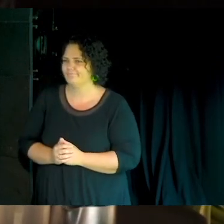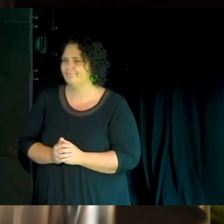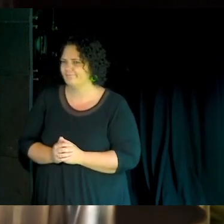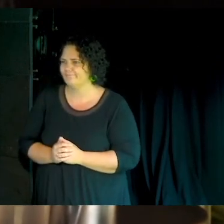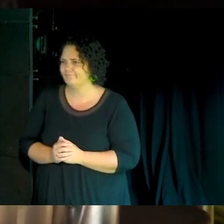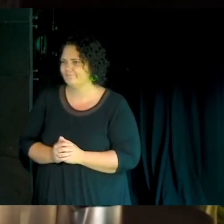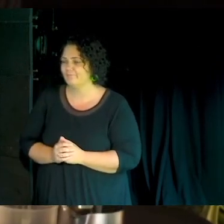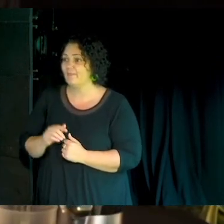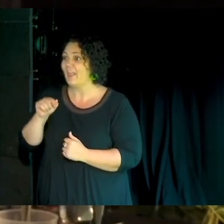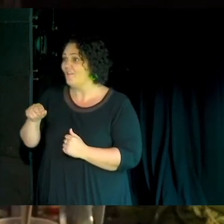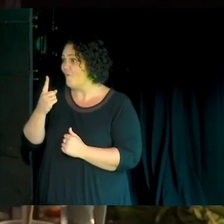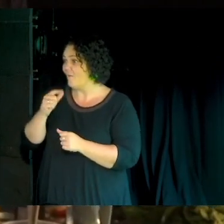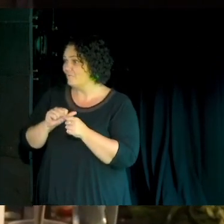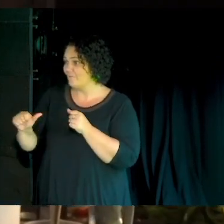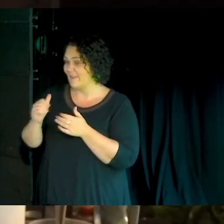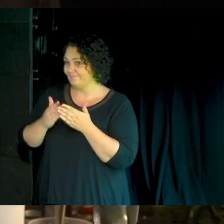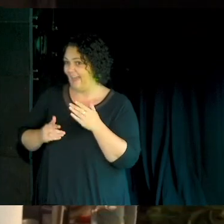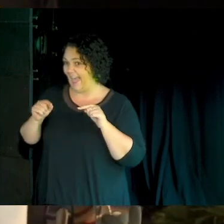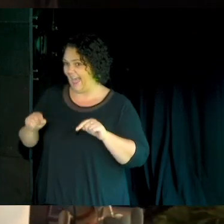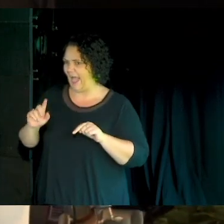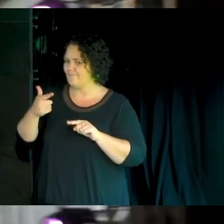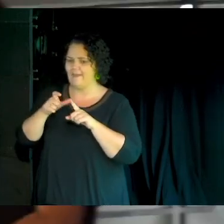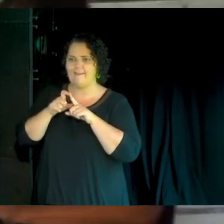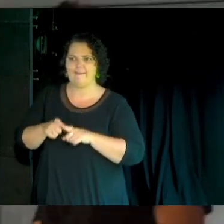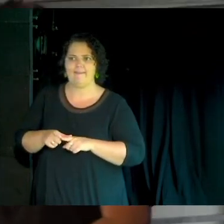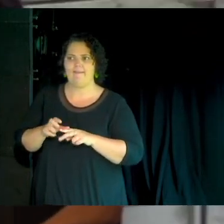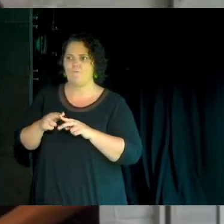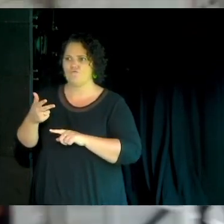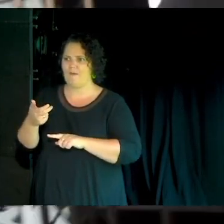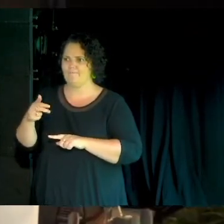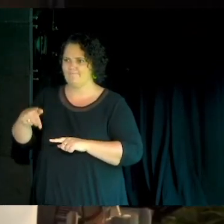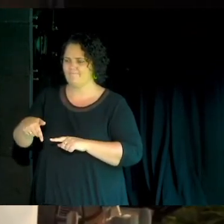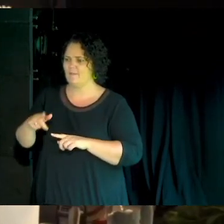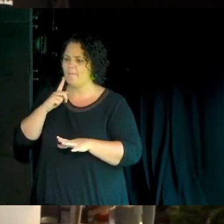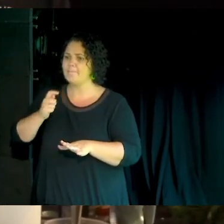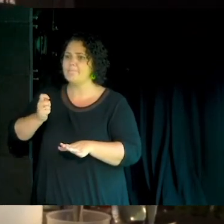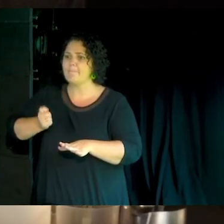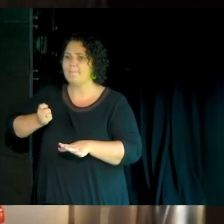one of the best part but it's hard to get middle give it a good thing sorry I'm thinking about my